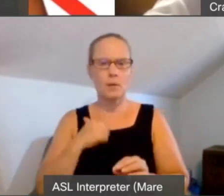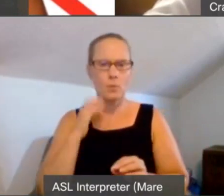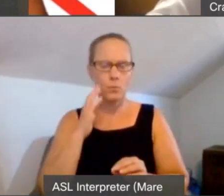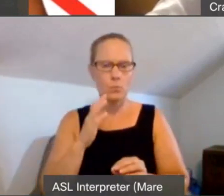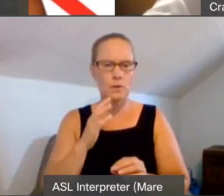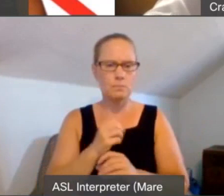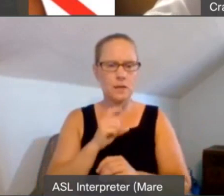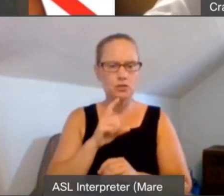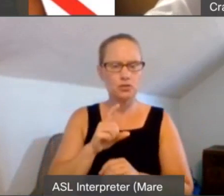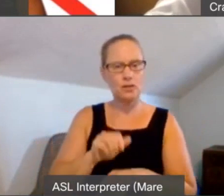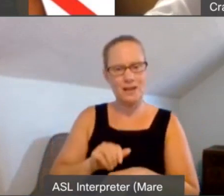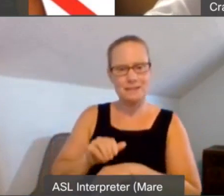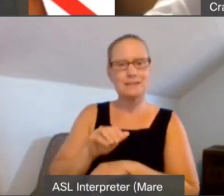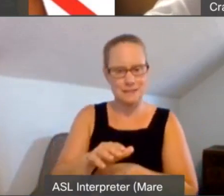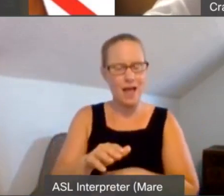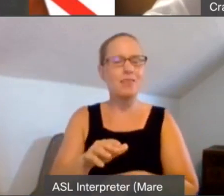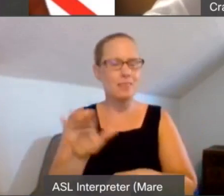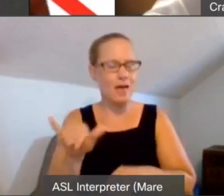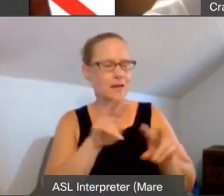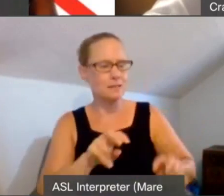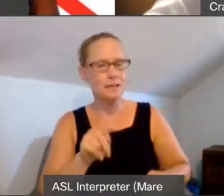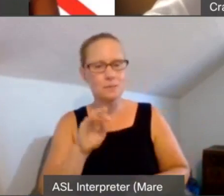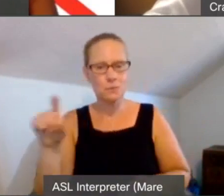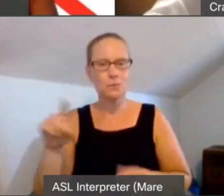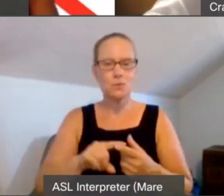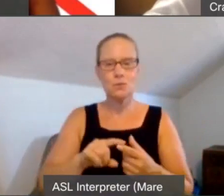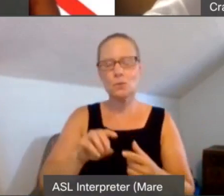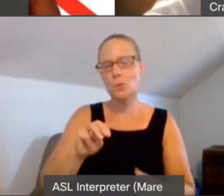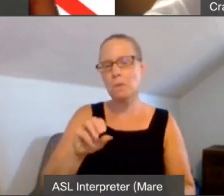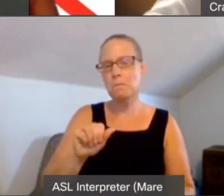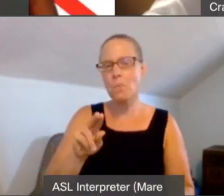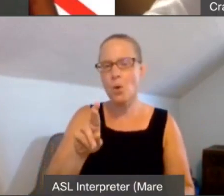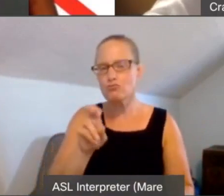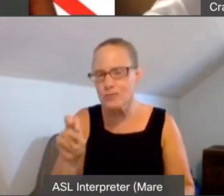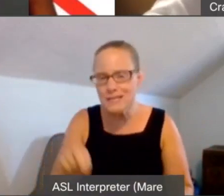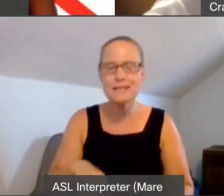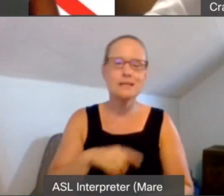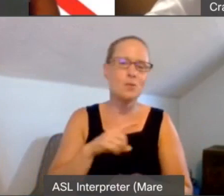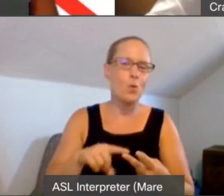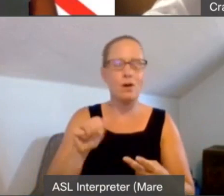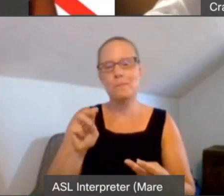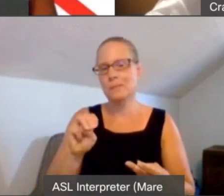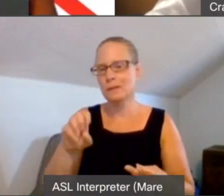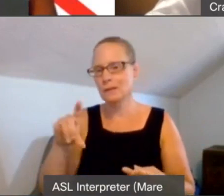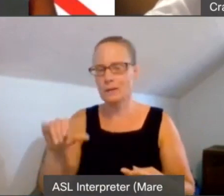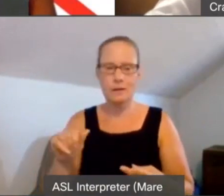to either Maureen or Dr. Amelia so it can be shared with everyone to use and I'm remiss and I apologize